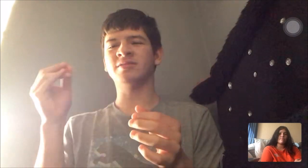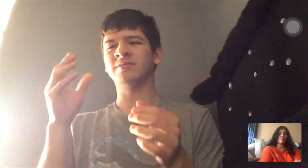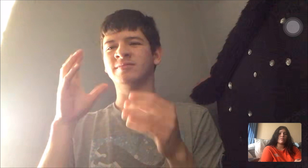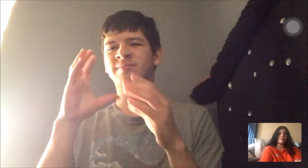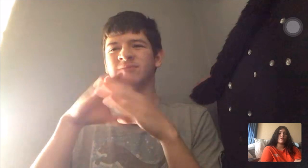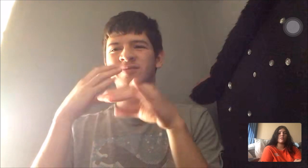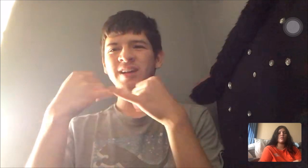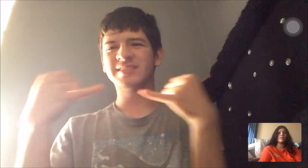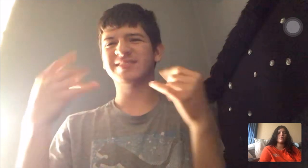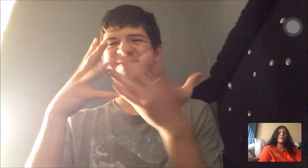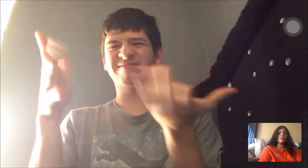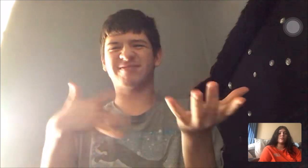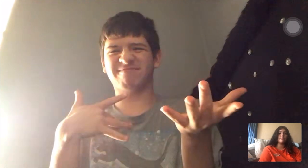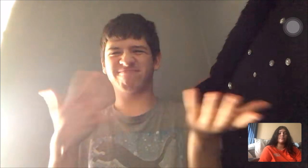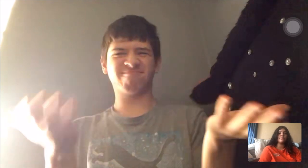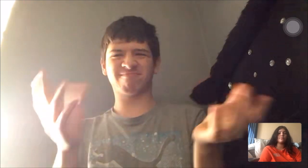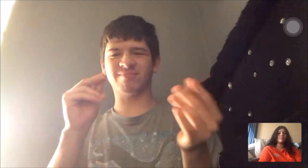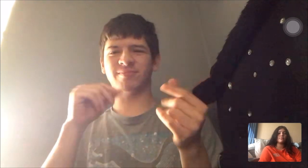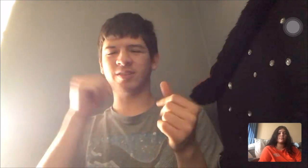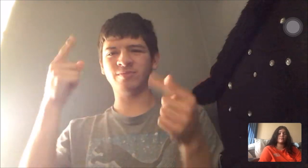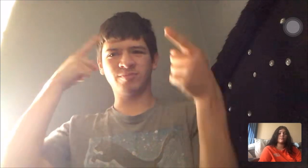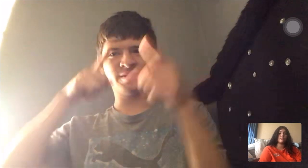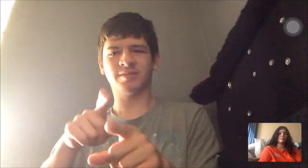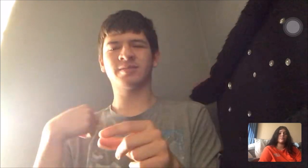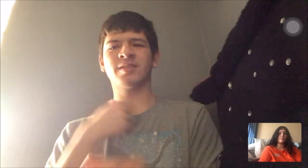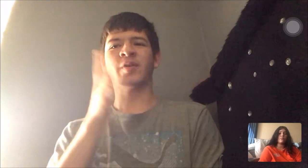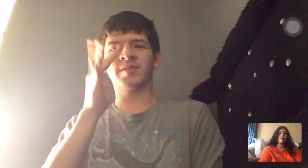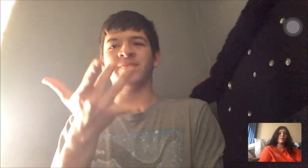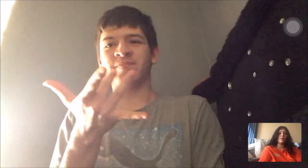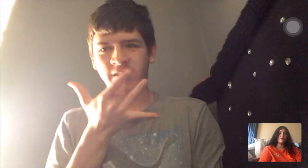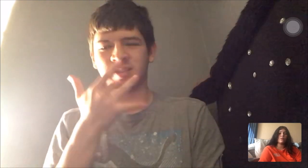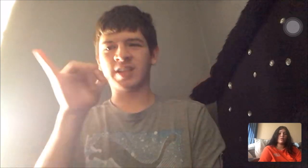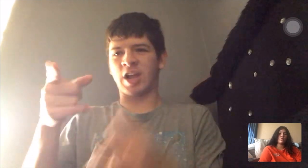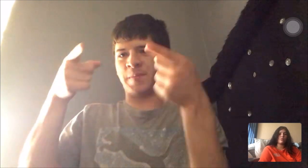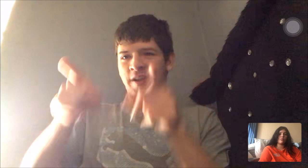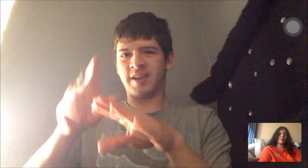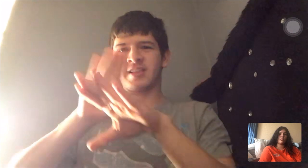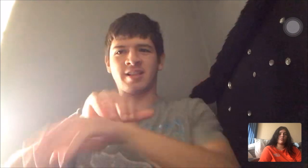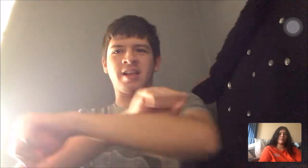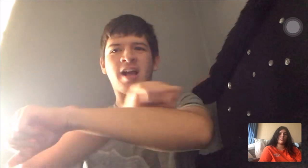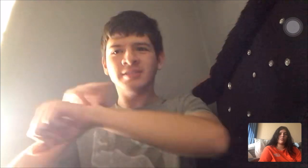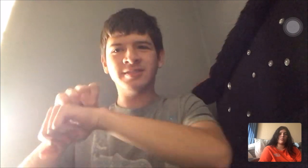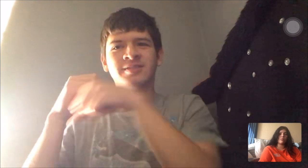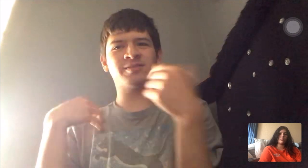We would rather the graduation be happening on the stage.